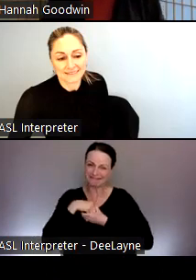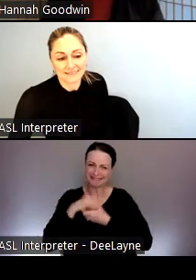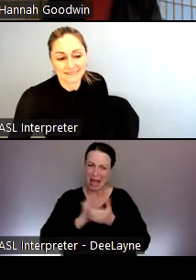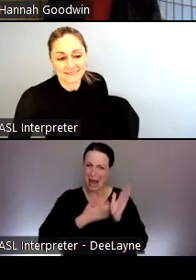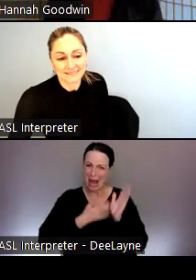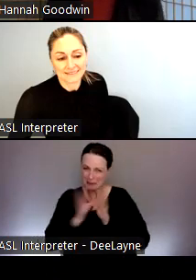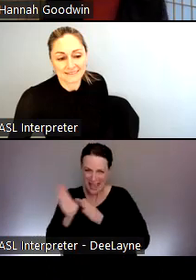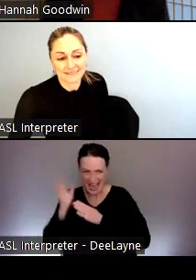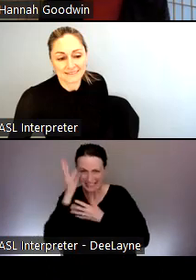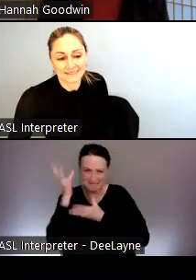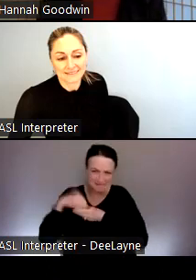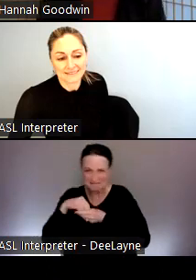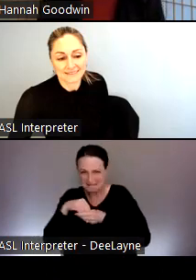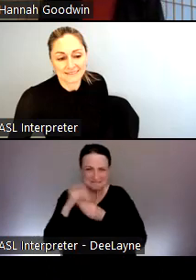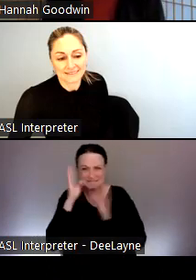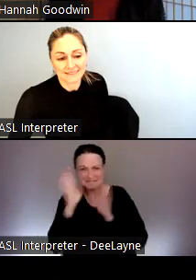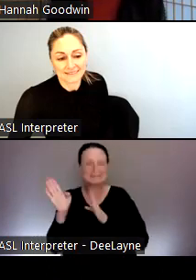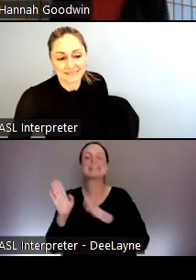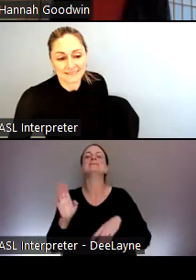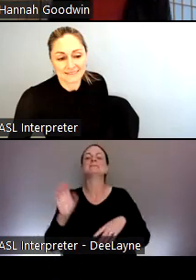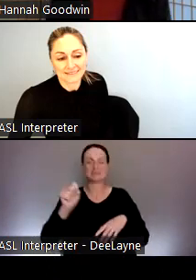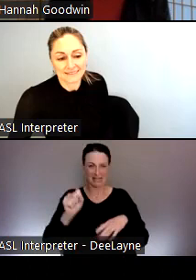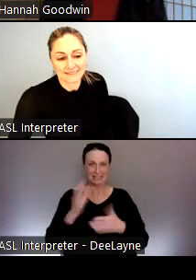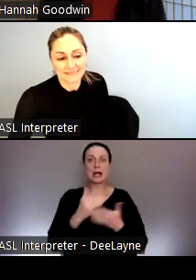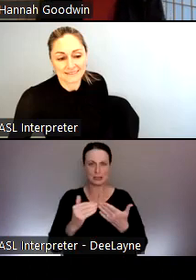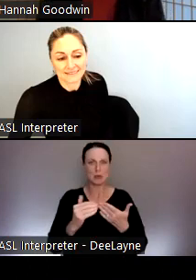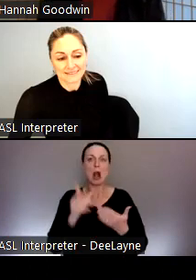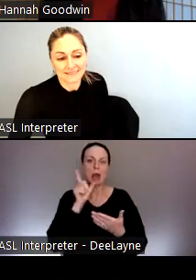And it is part of, lunch is provided.